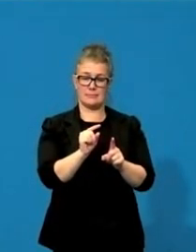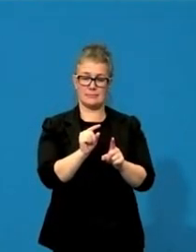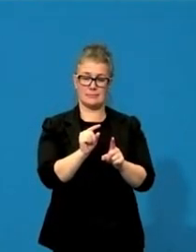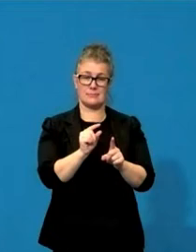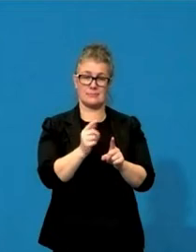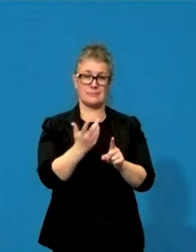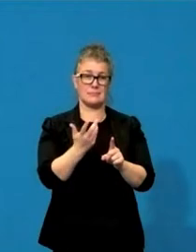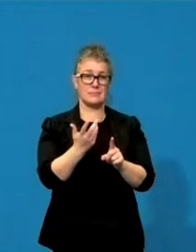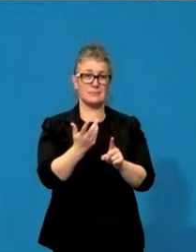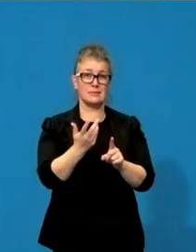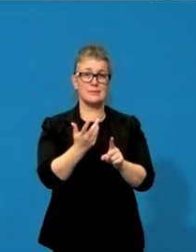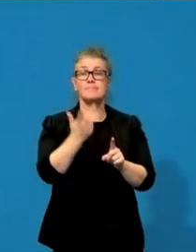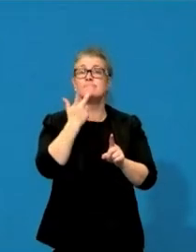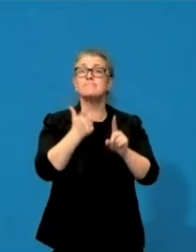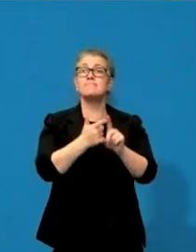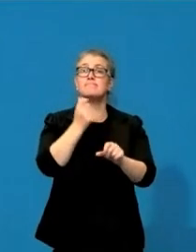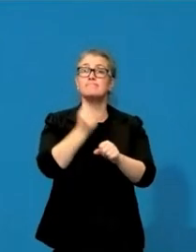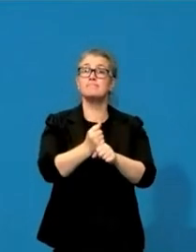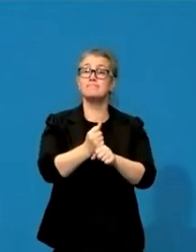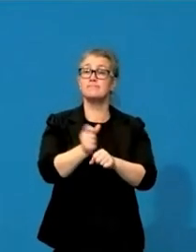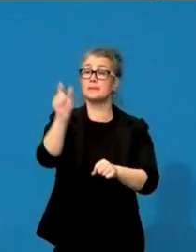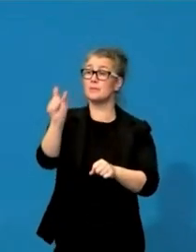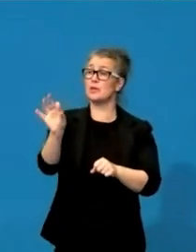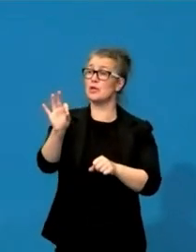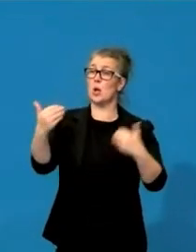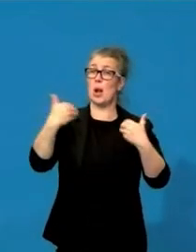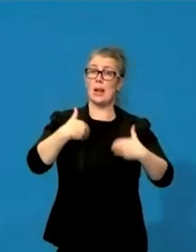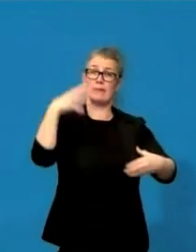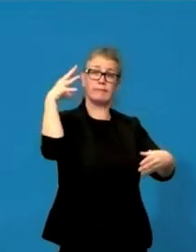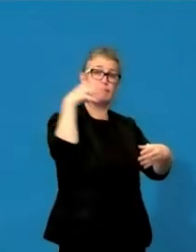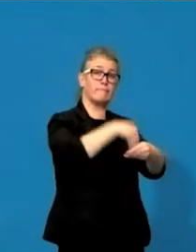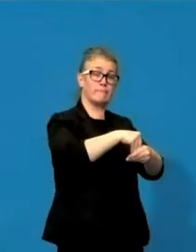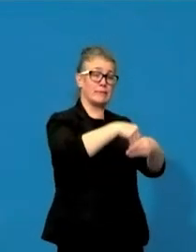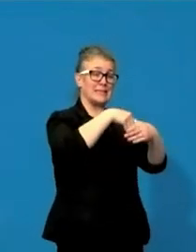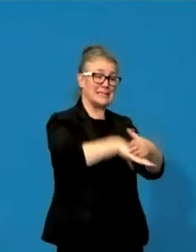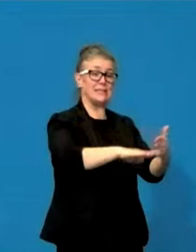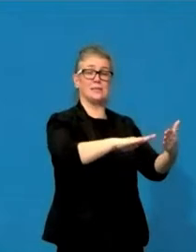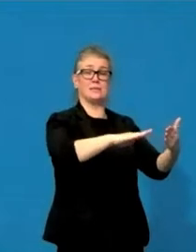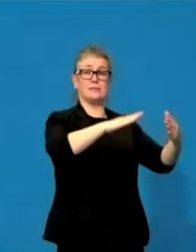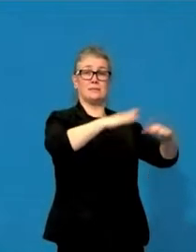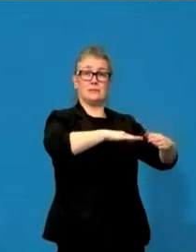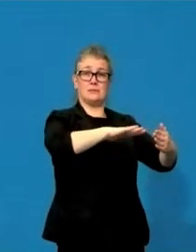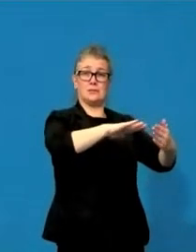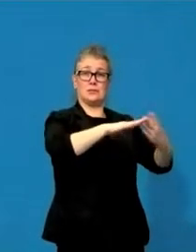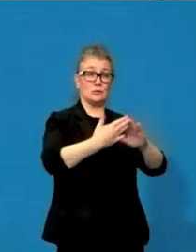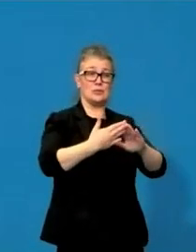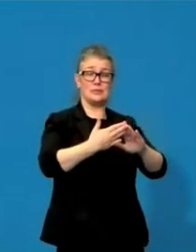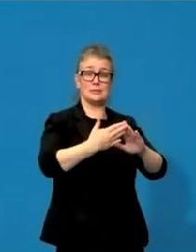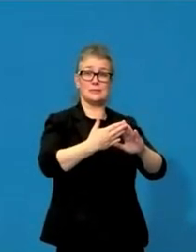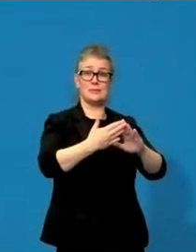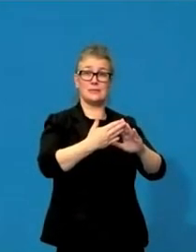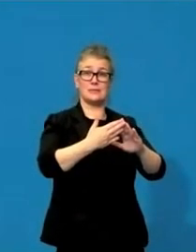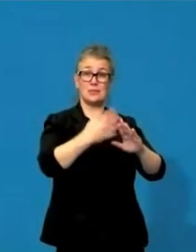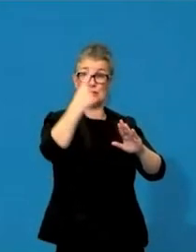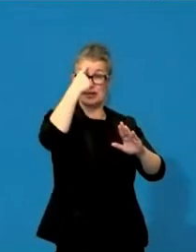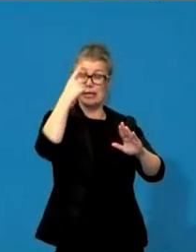someone who doesn't live in community to be able to connect from a long way away if they